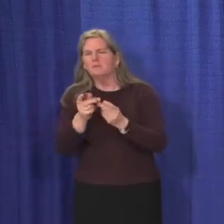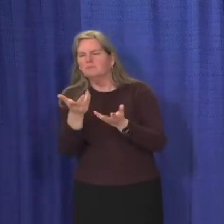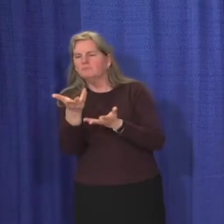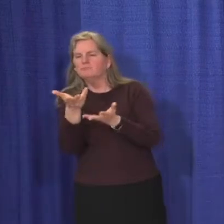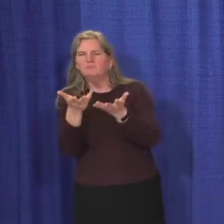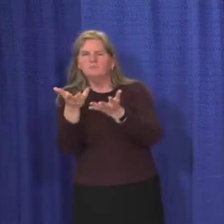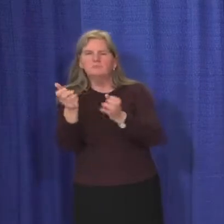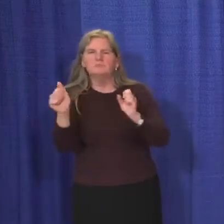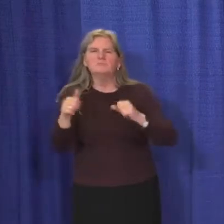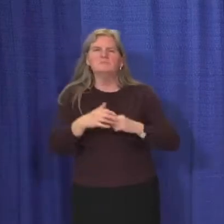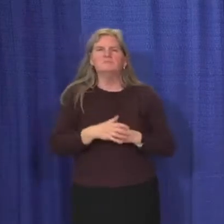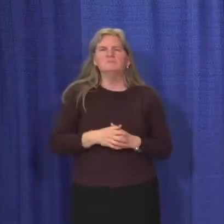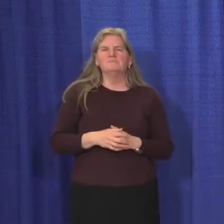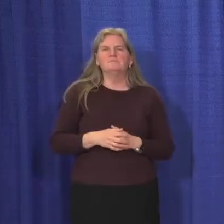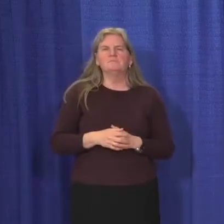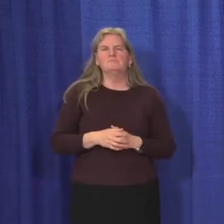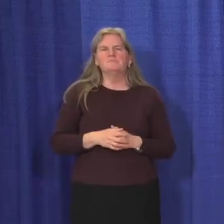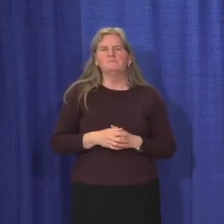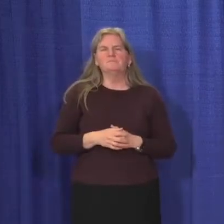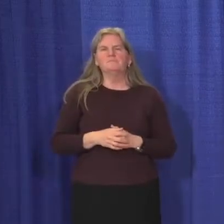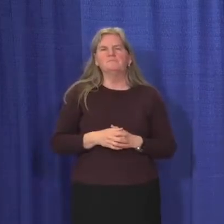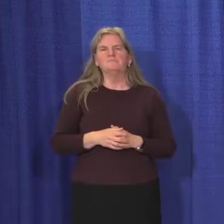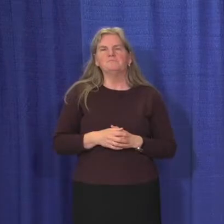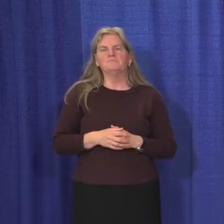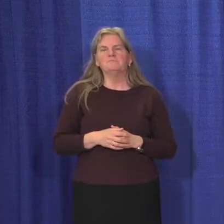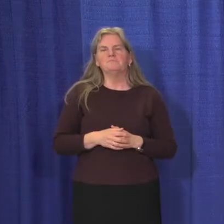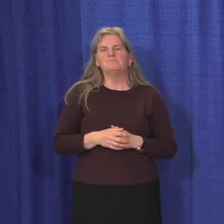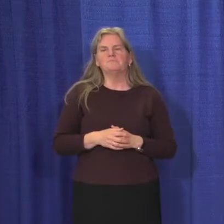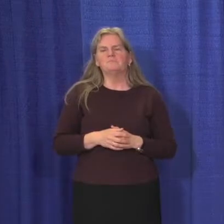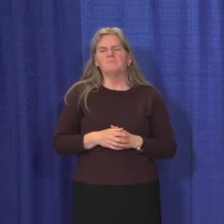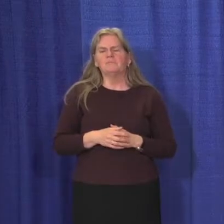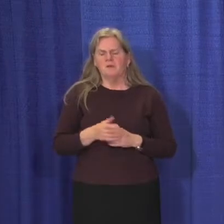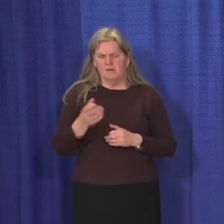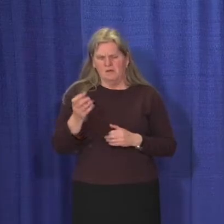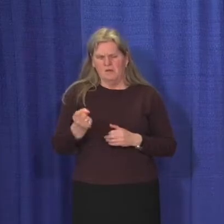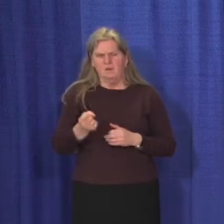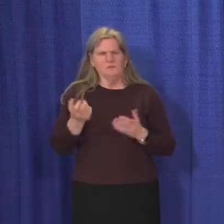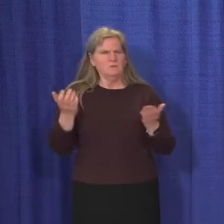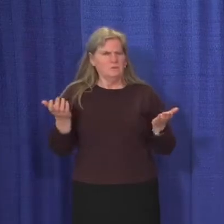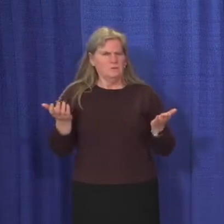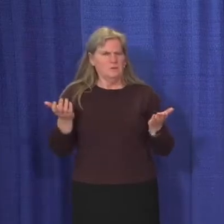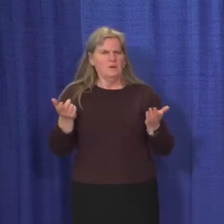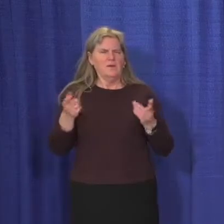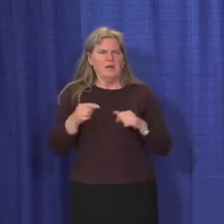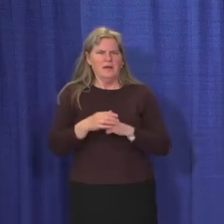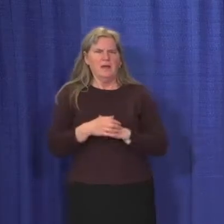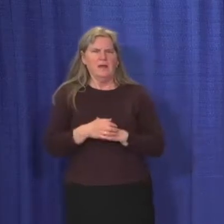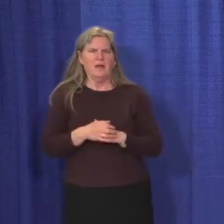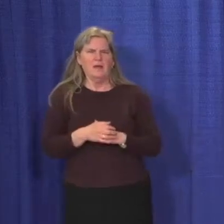public spaces. I want to discuss some expectations about what to do